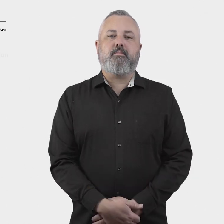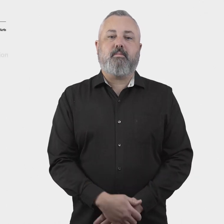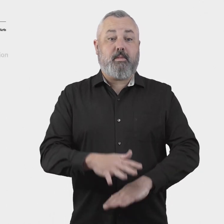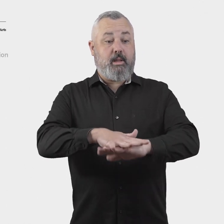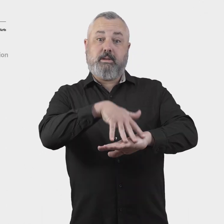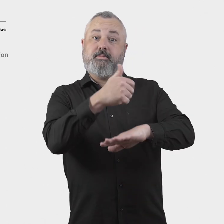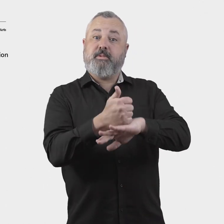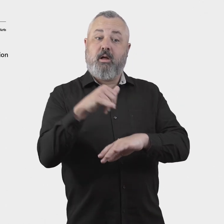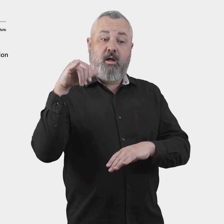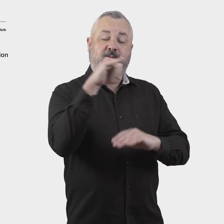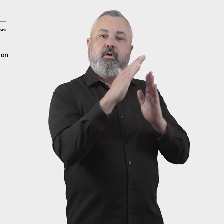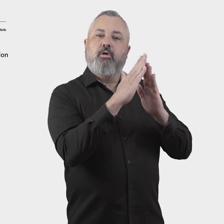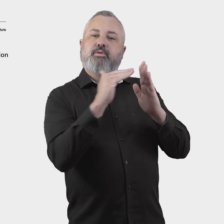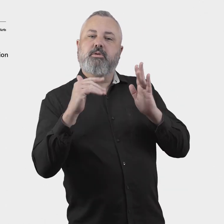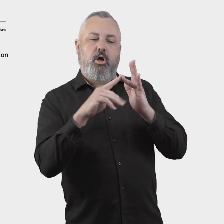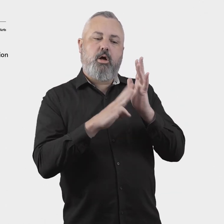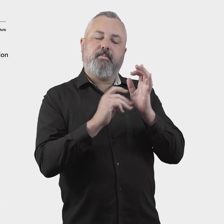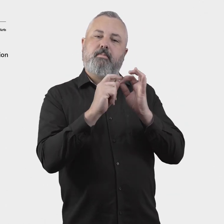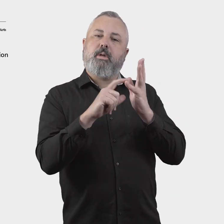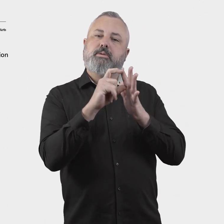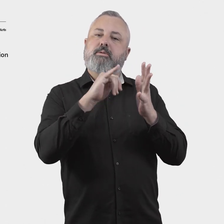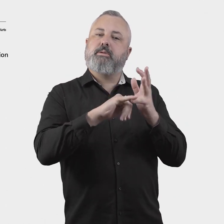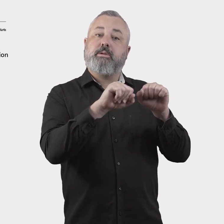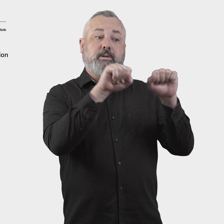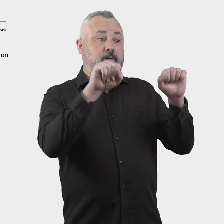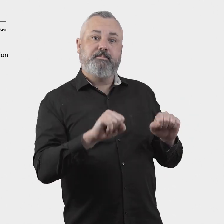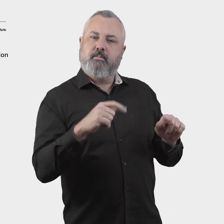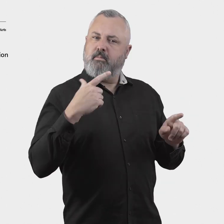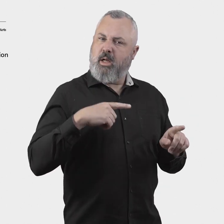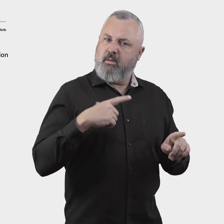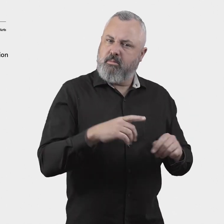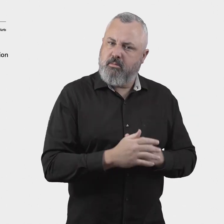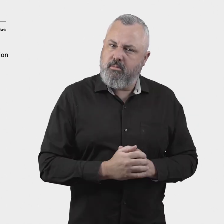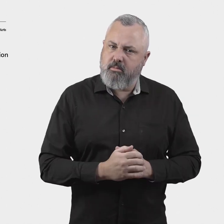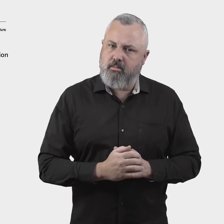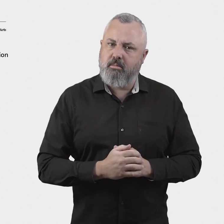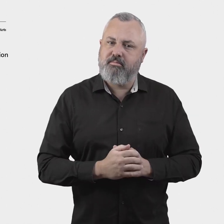Decision to establish an Aviation Industry Ombuds Scheme